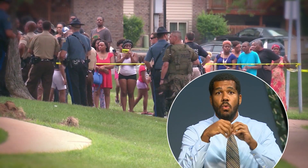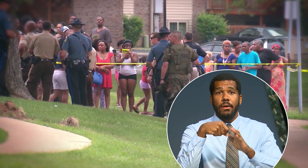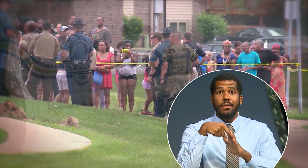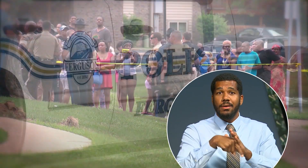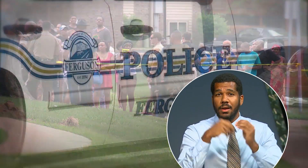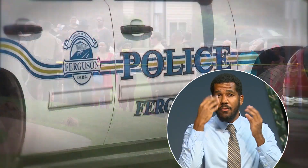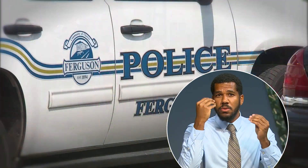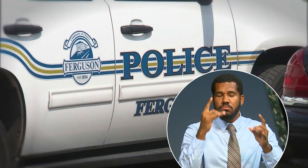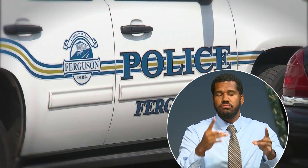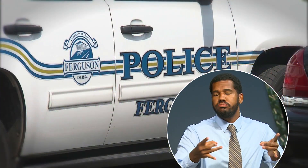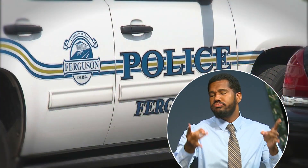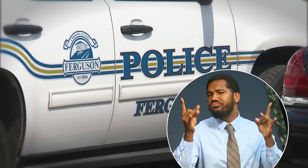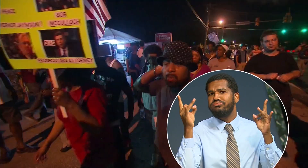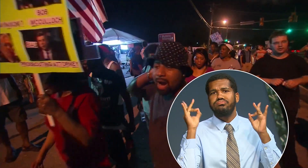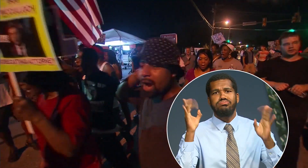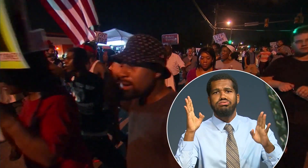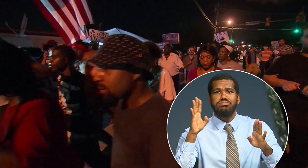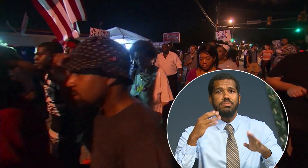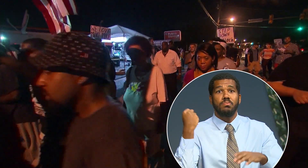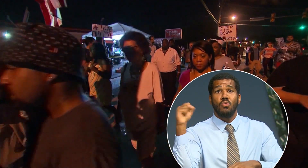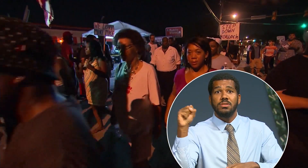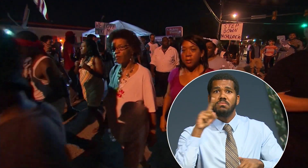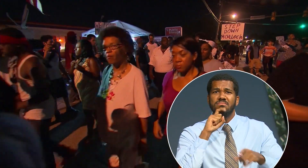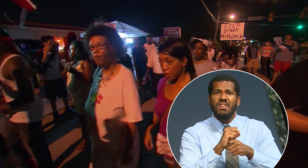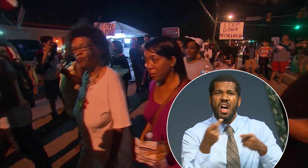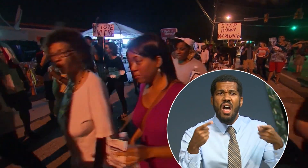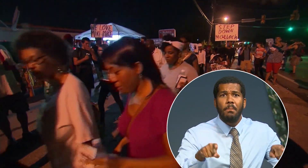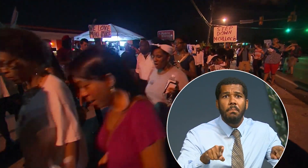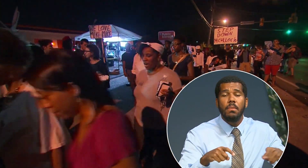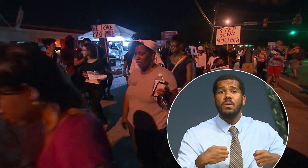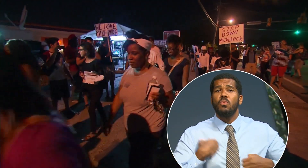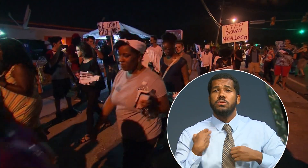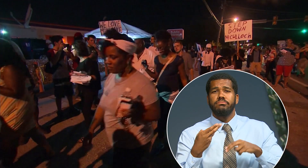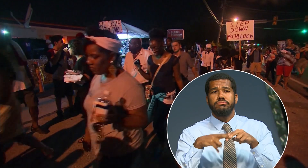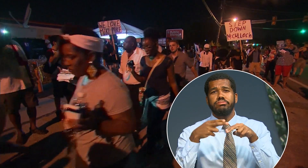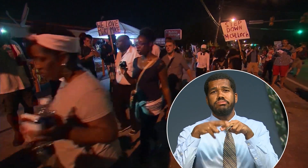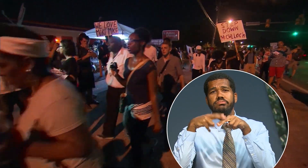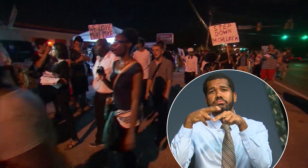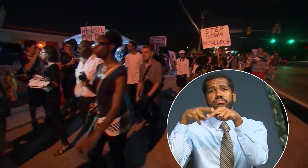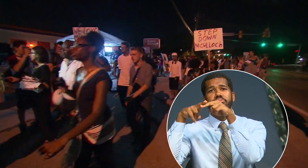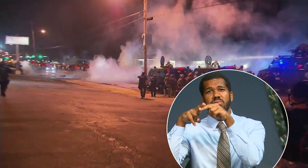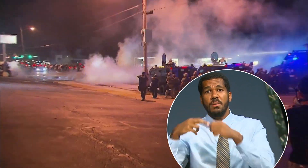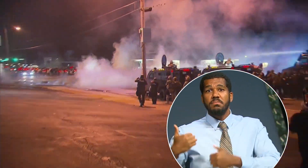ran high after details of the case were released and violent protests ensued. Heavy, military-style